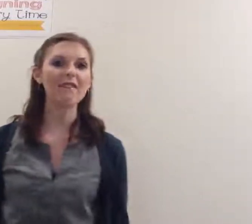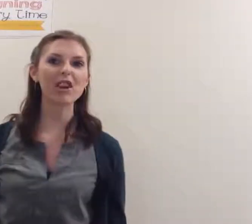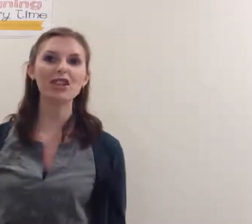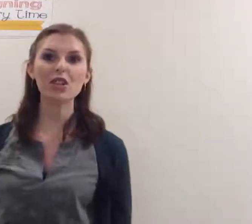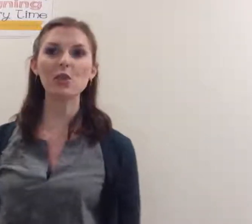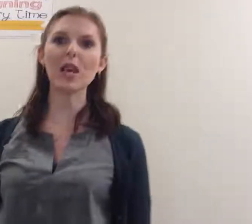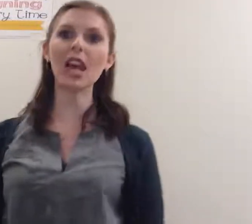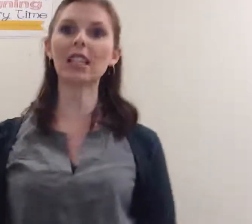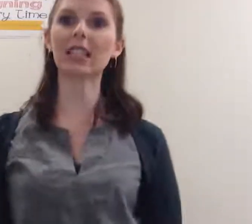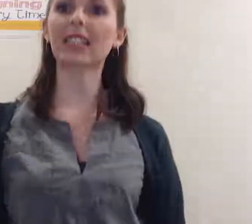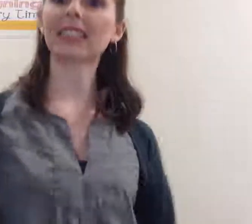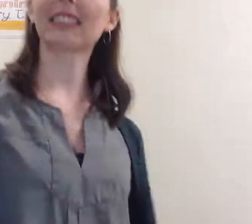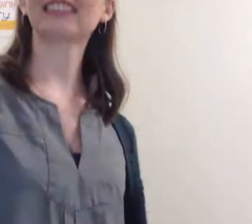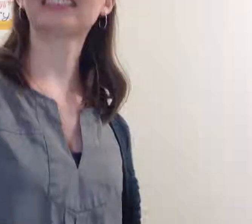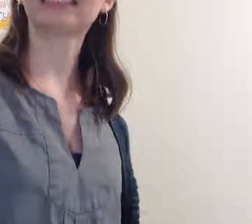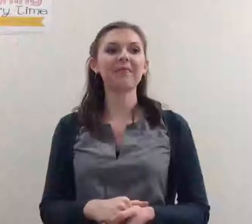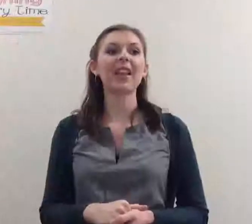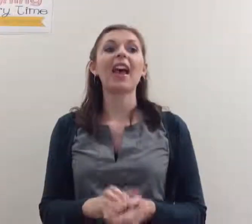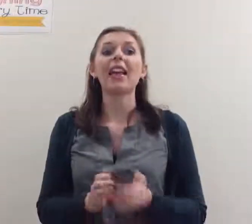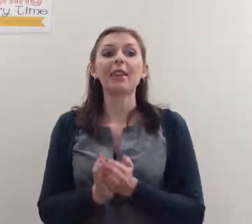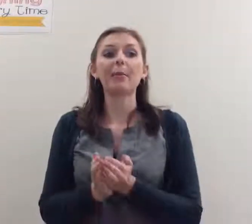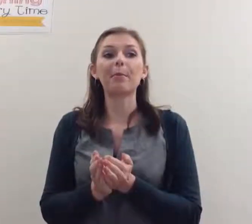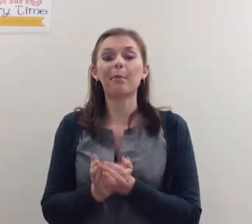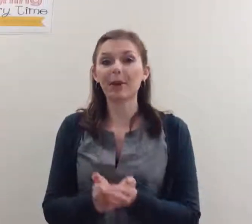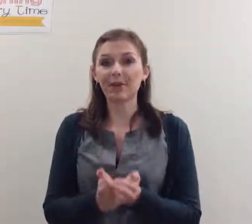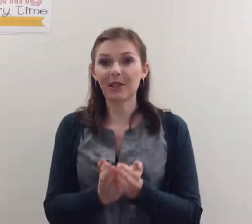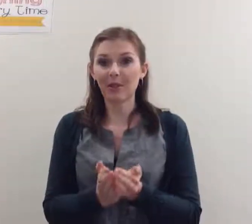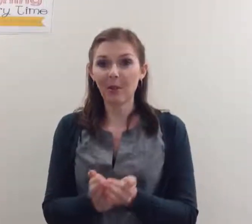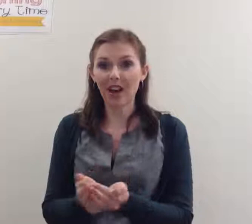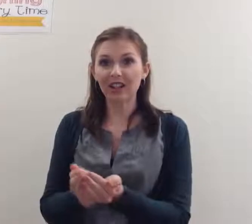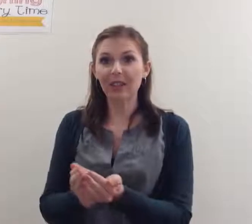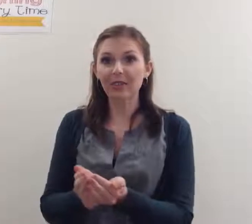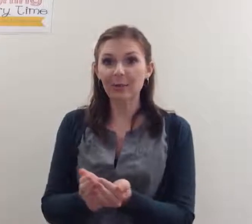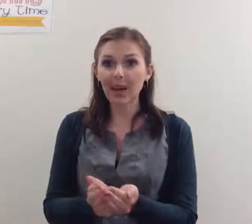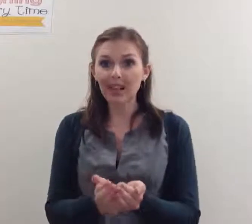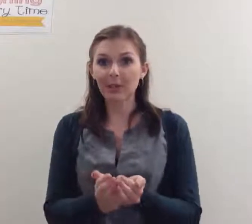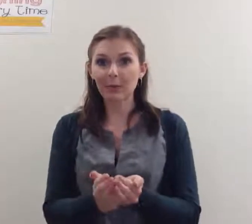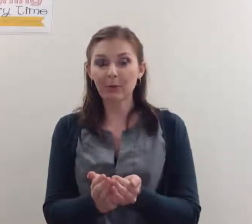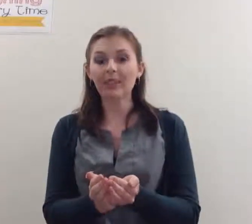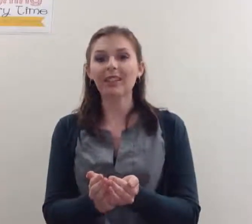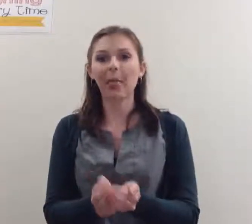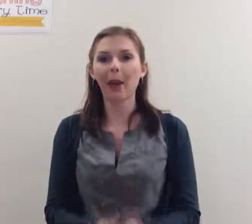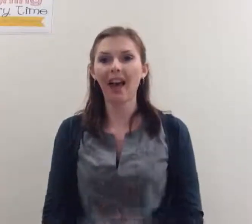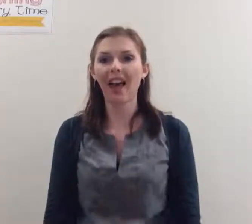I can never do this!!!!! The BOAT in the water goes splash, sssssppl....